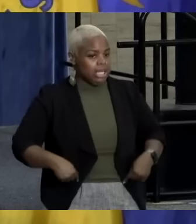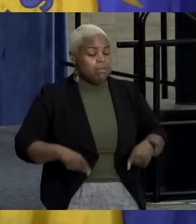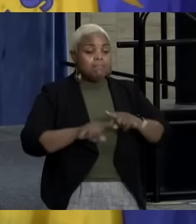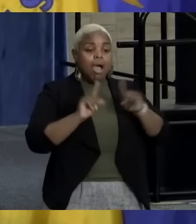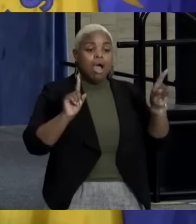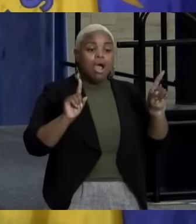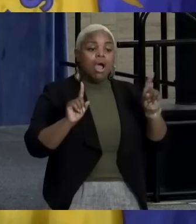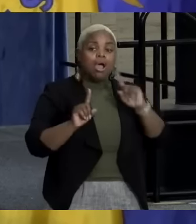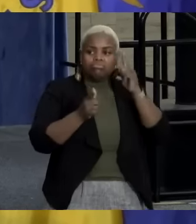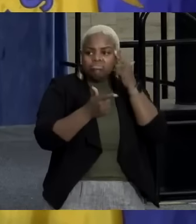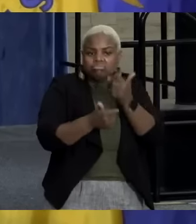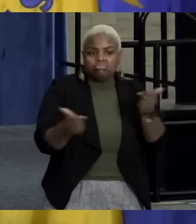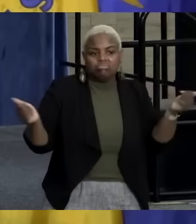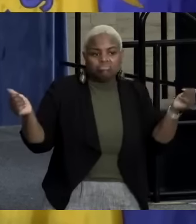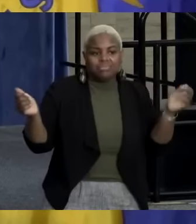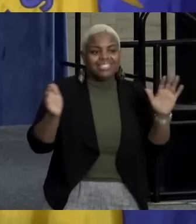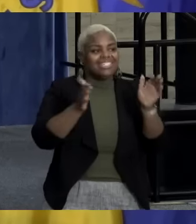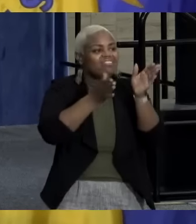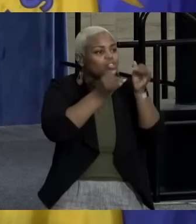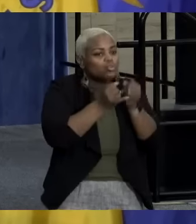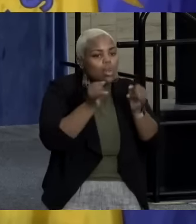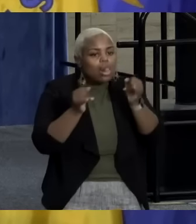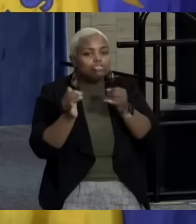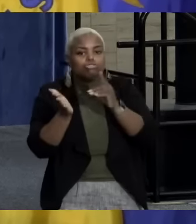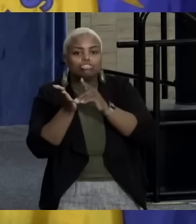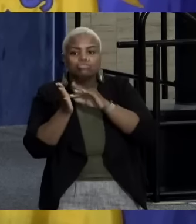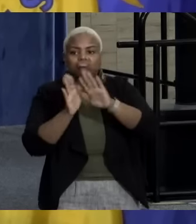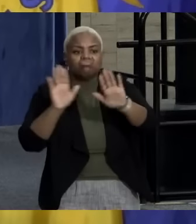I just remember you asked about compounding, and I didn't answer that question. So, there are